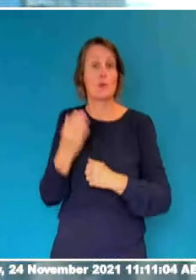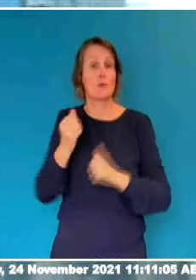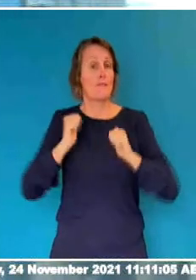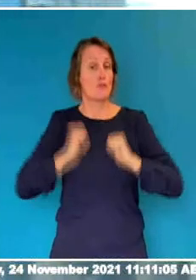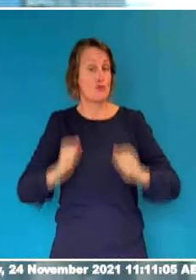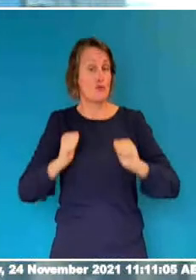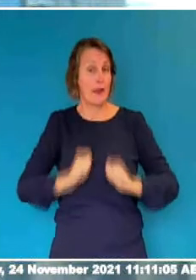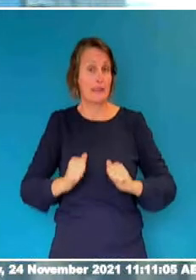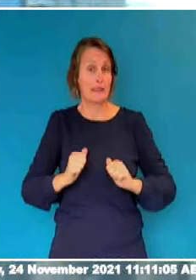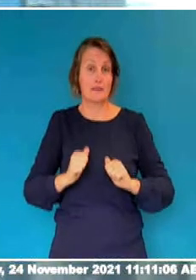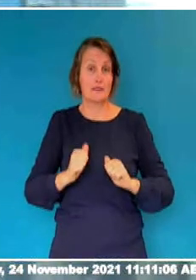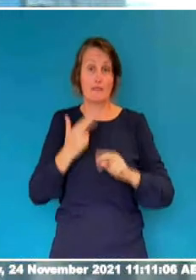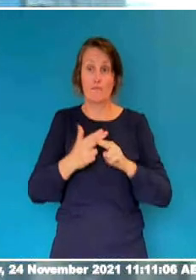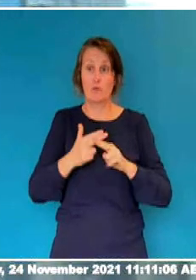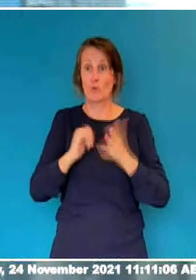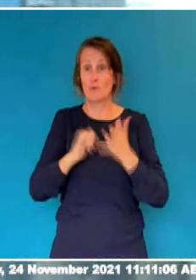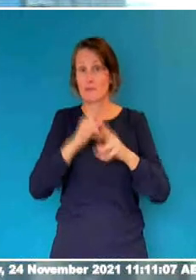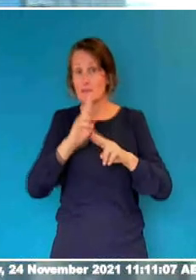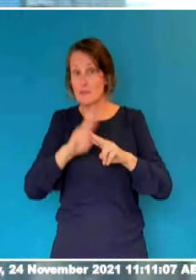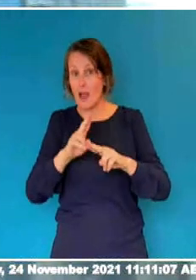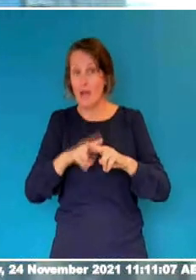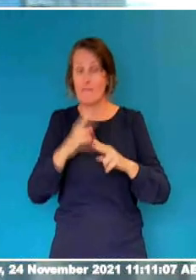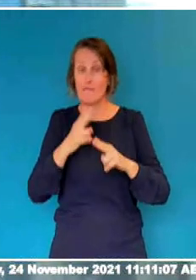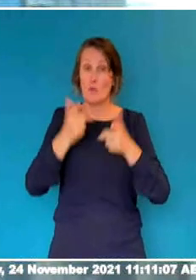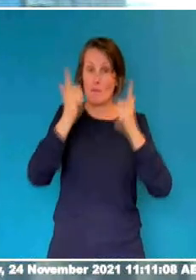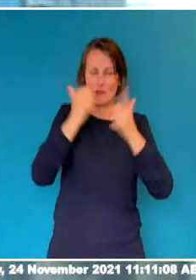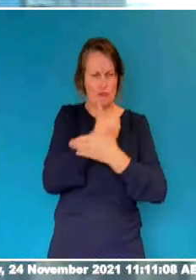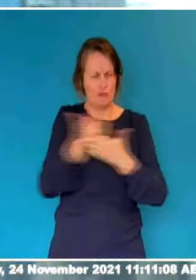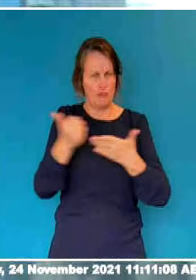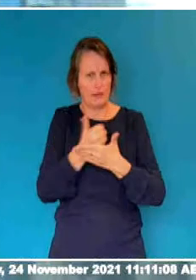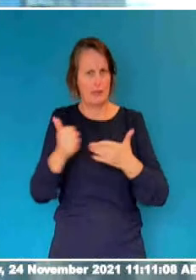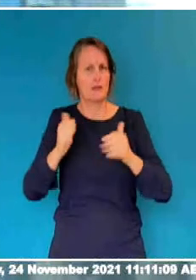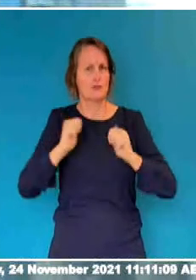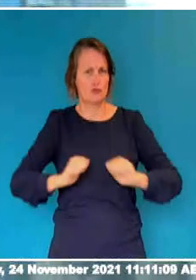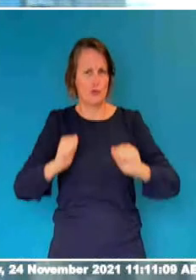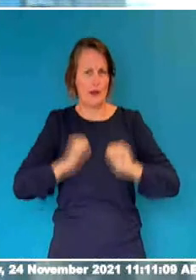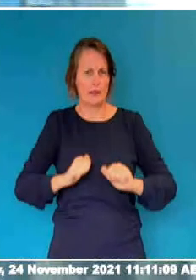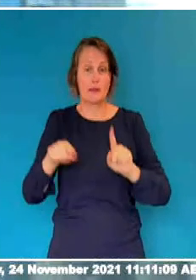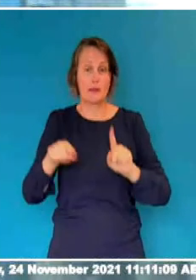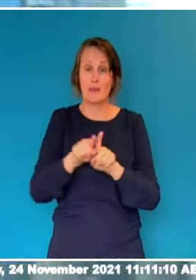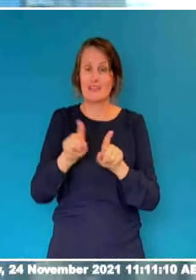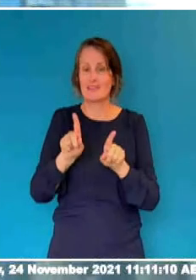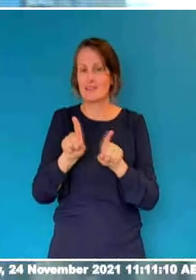mental wellbeing, and similar to NAB, we also have an Early Intervention team and a